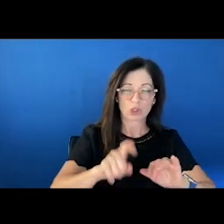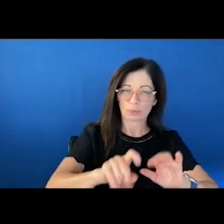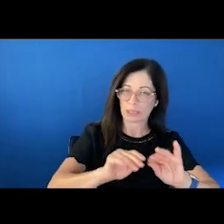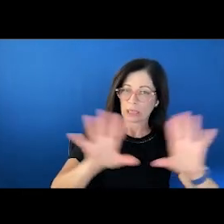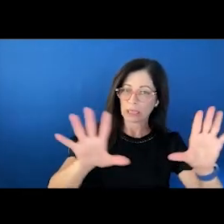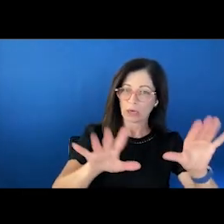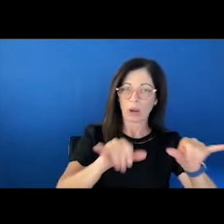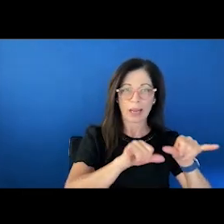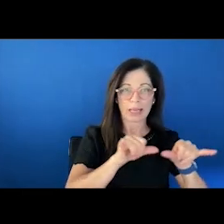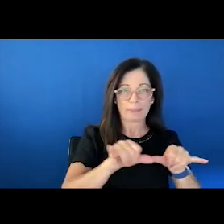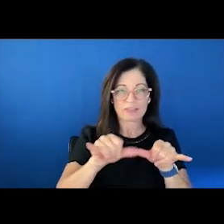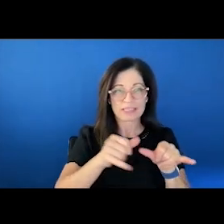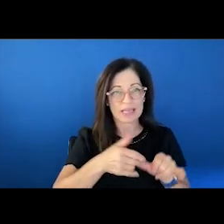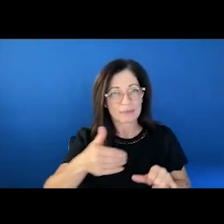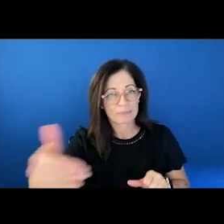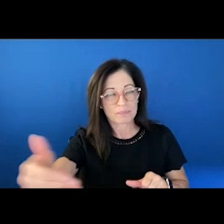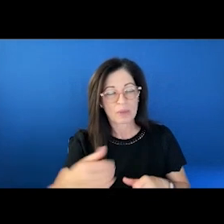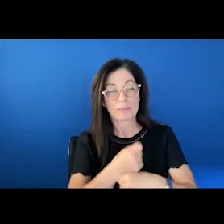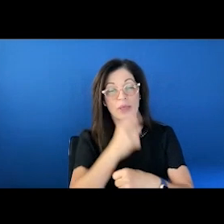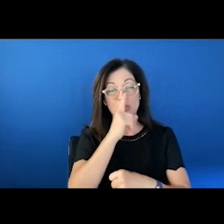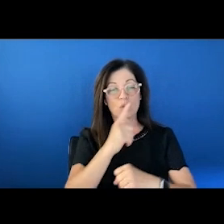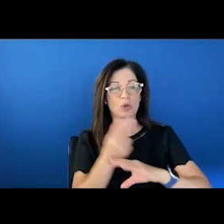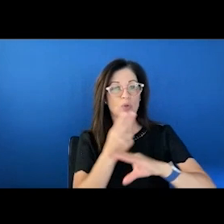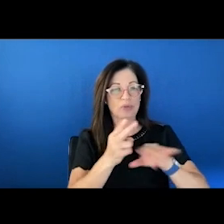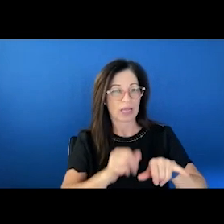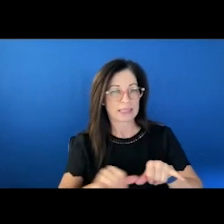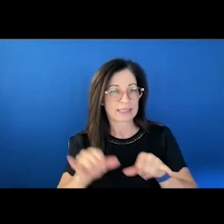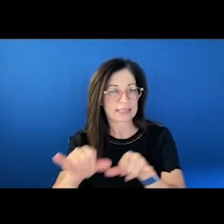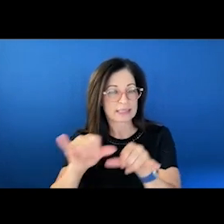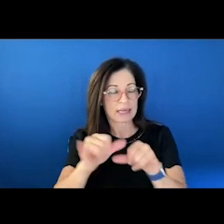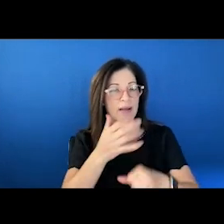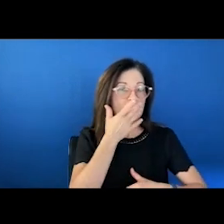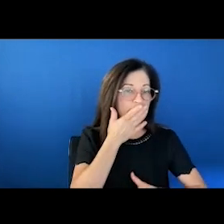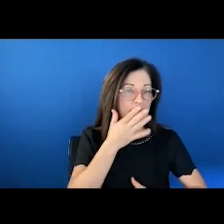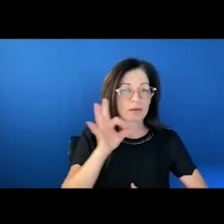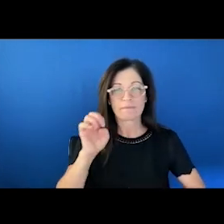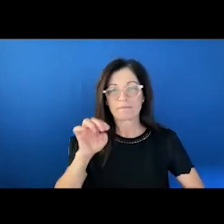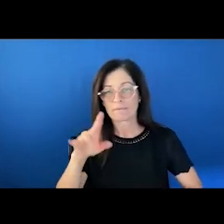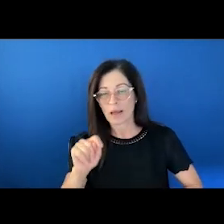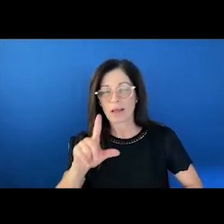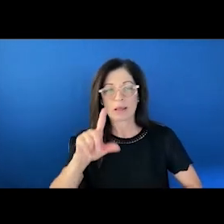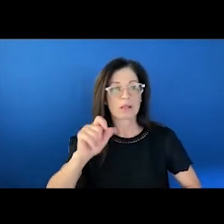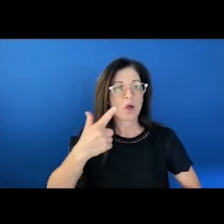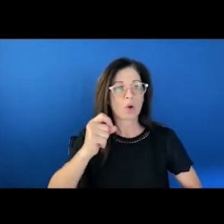sure you’re using consistent colors, fonts, and logos throughout the website. This even